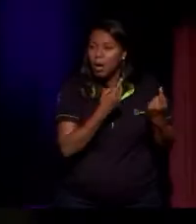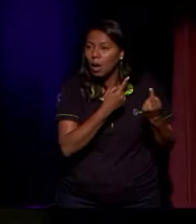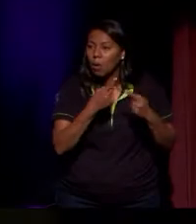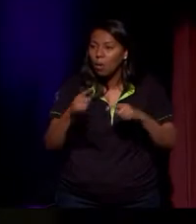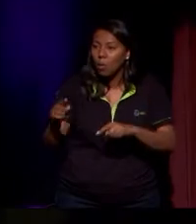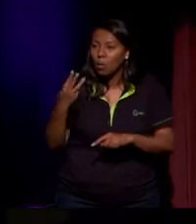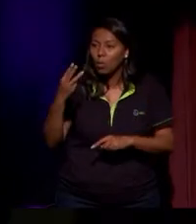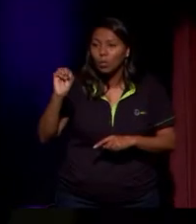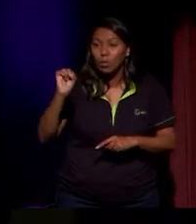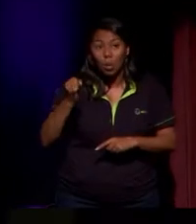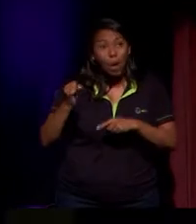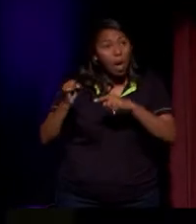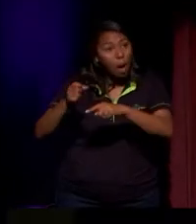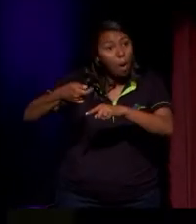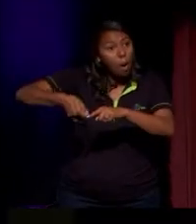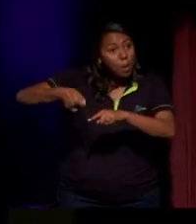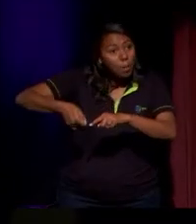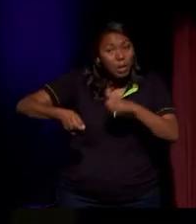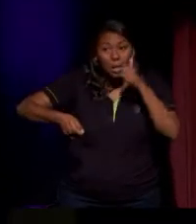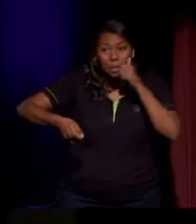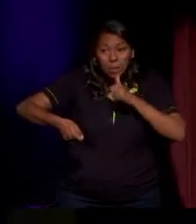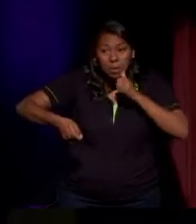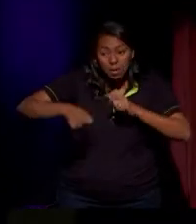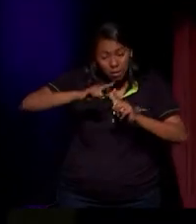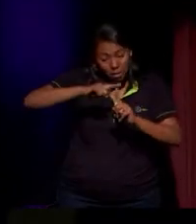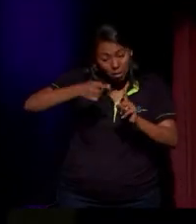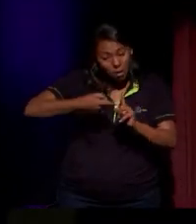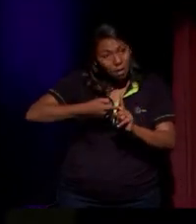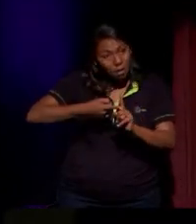which obliges pregnant girls in elementary school